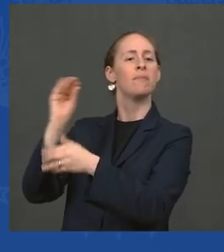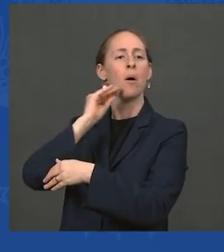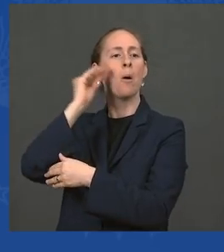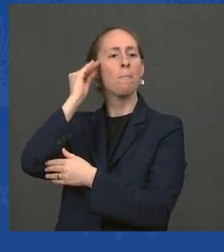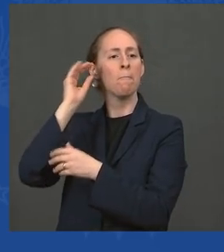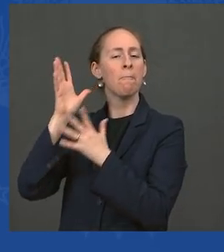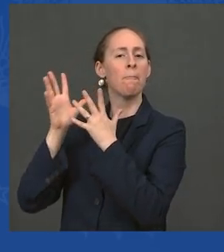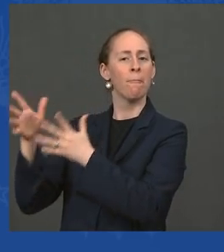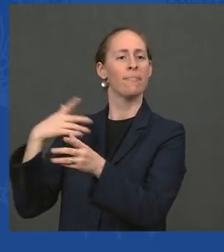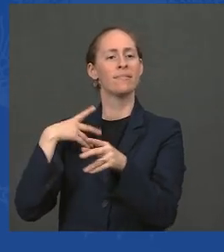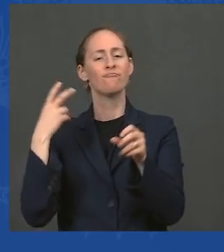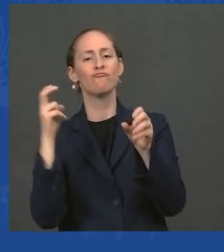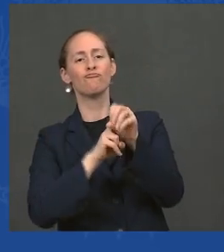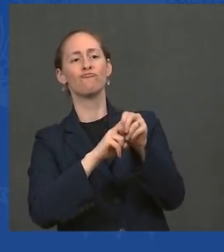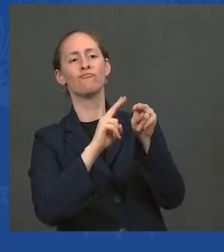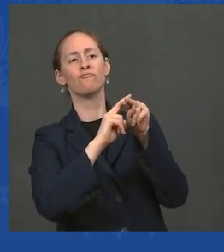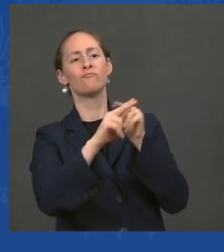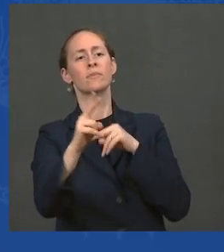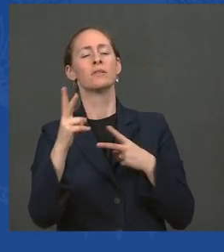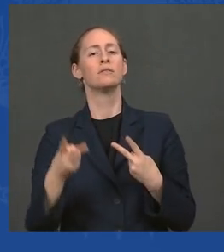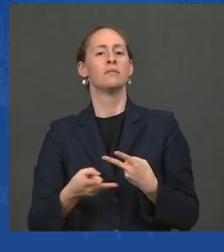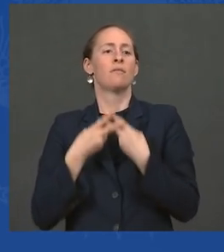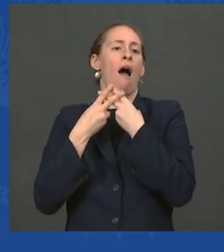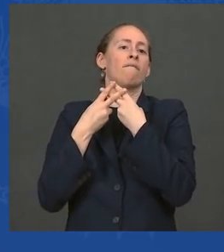saving tens of millions of barrels of oil,